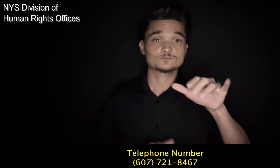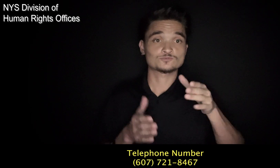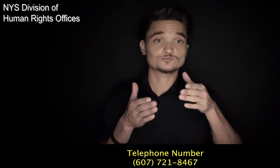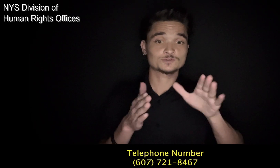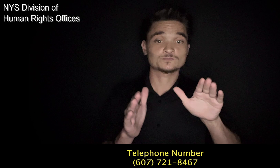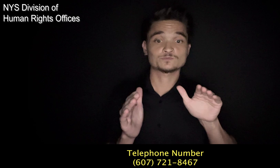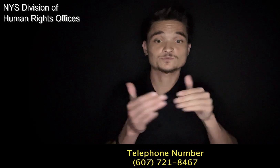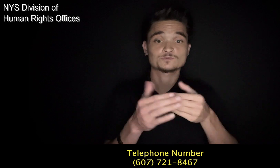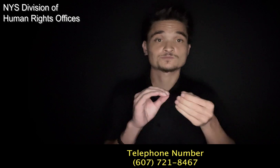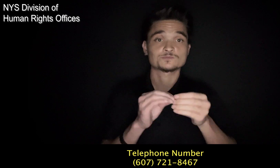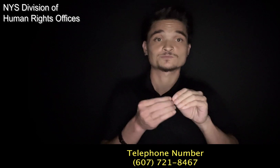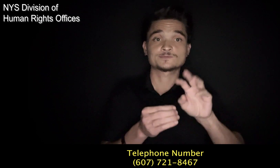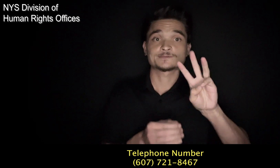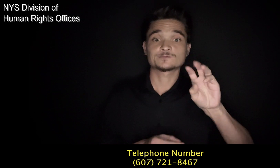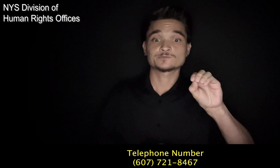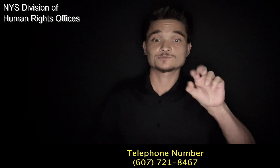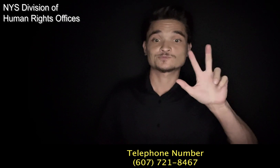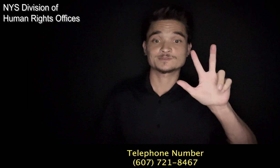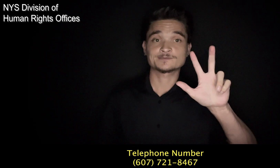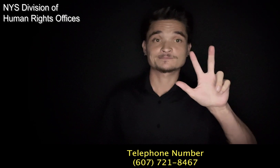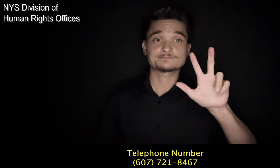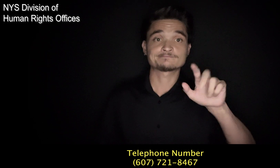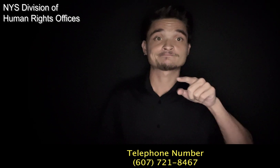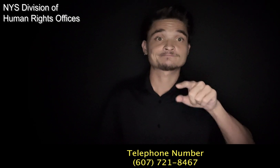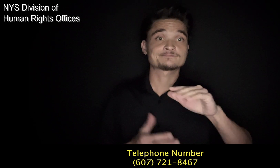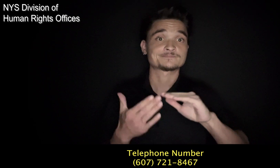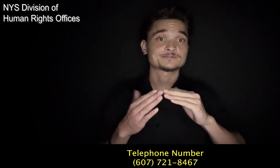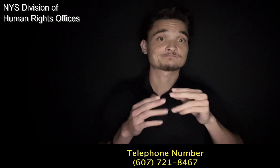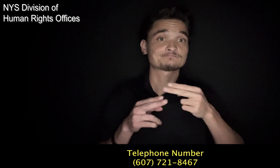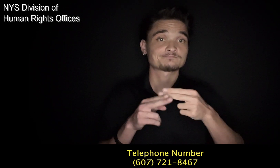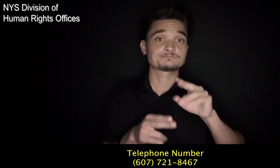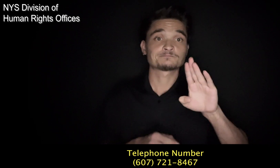Telephone Number (607) 721-8467